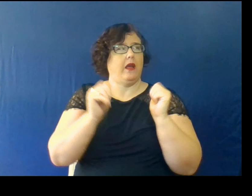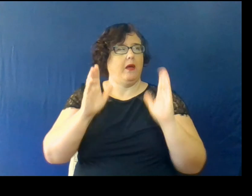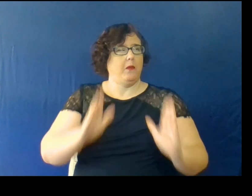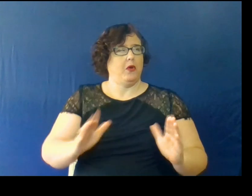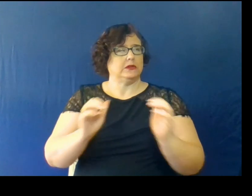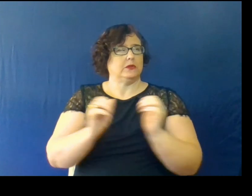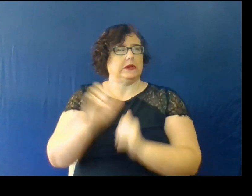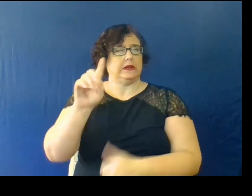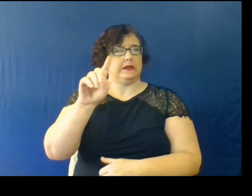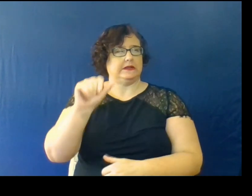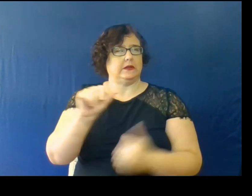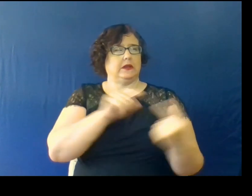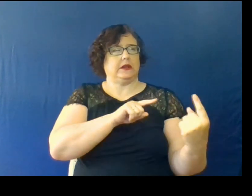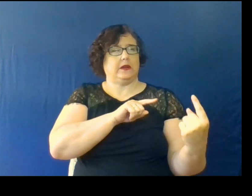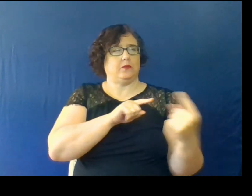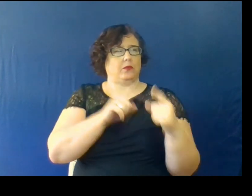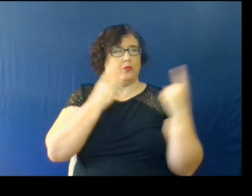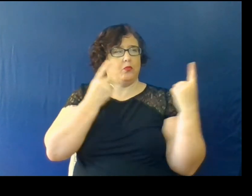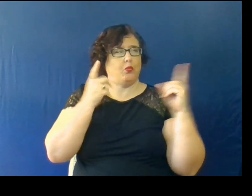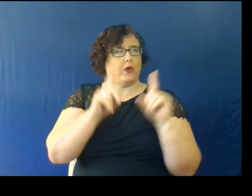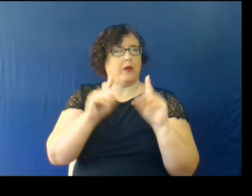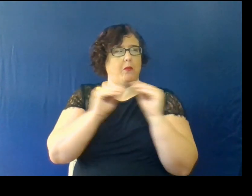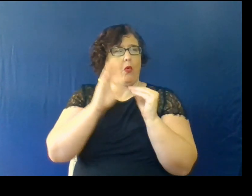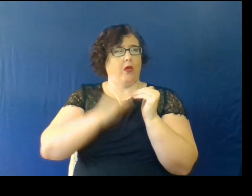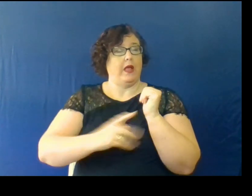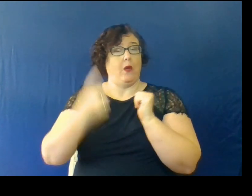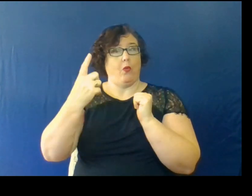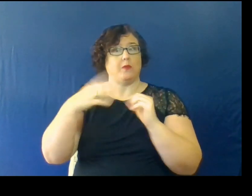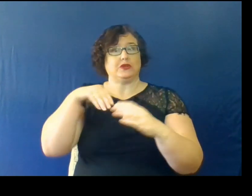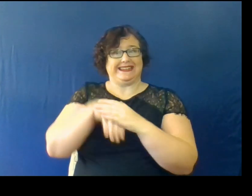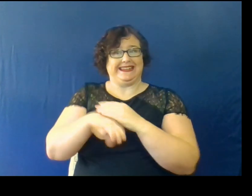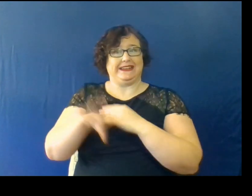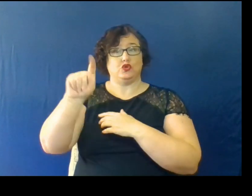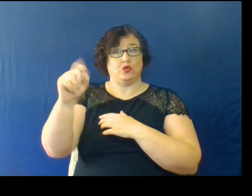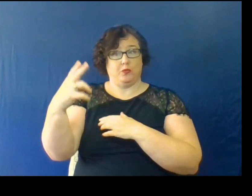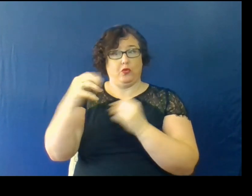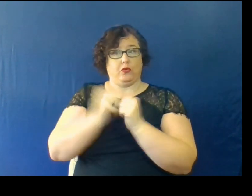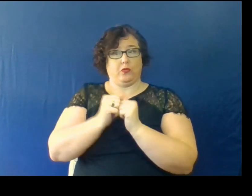one person into the polling booth with them for assistance. A question from Ali Maxwell.